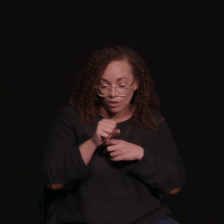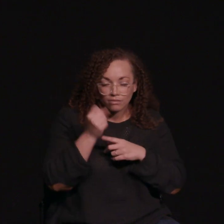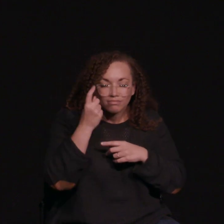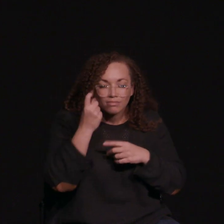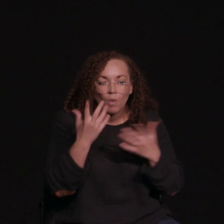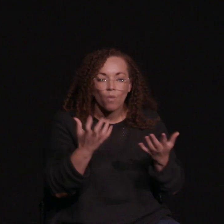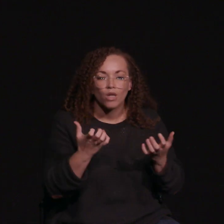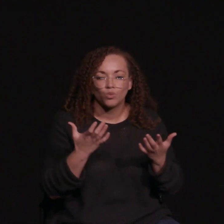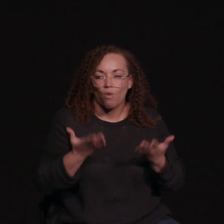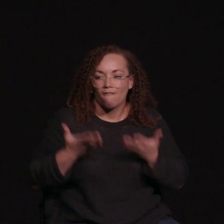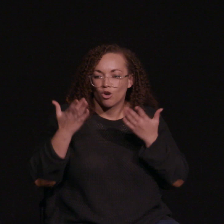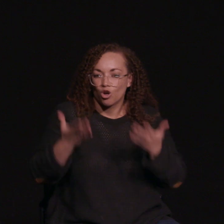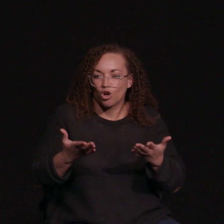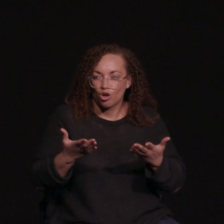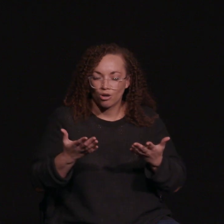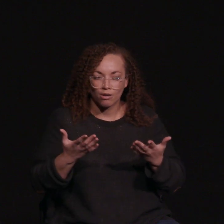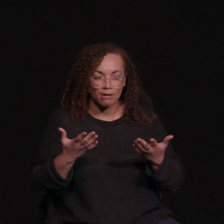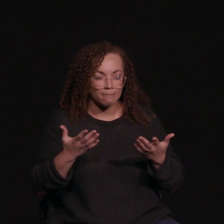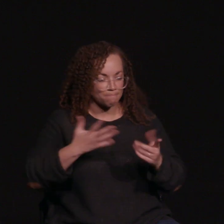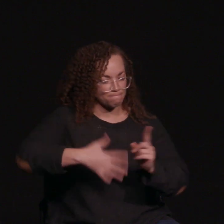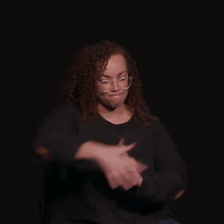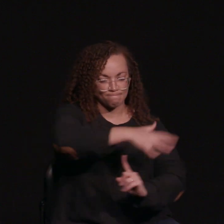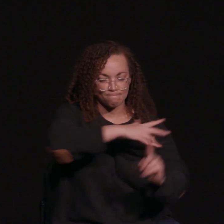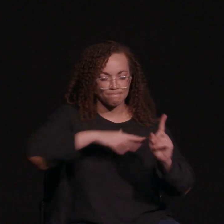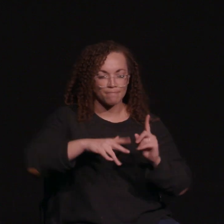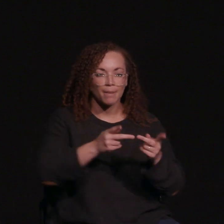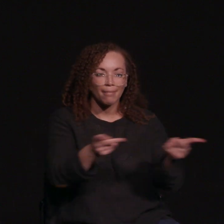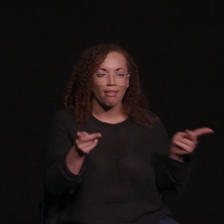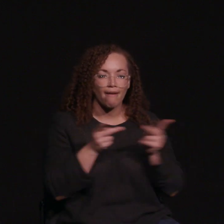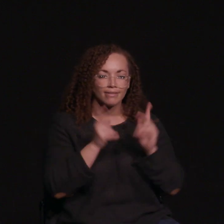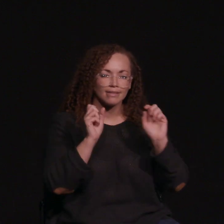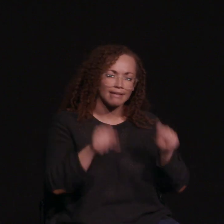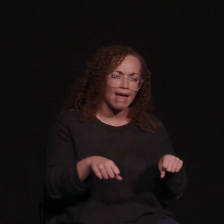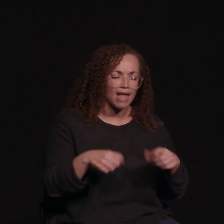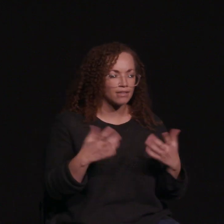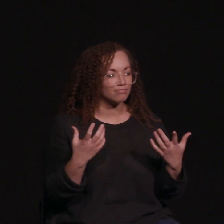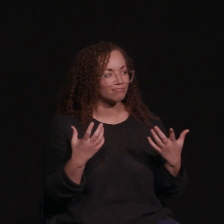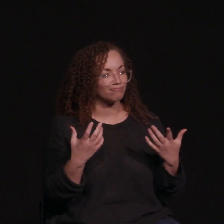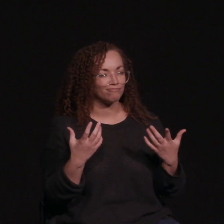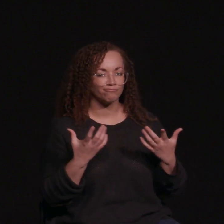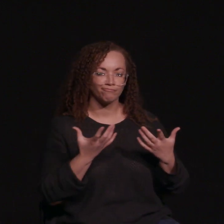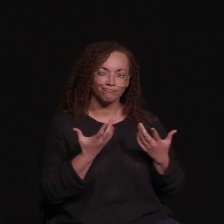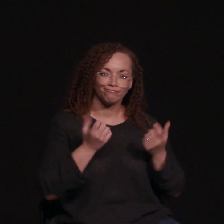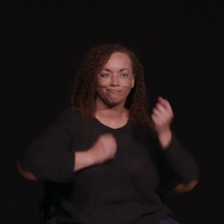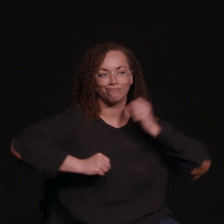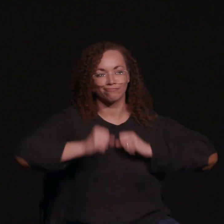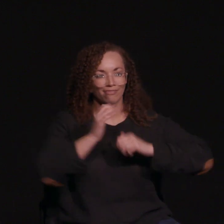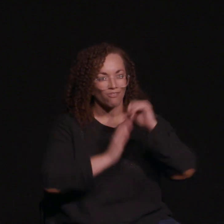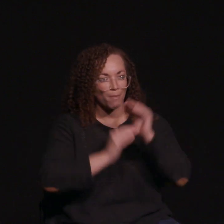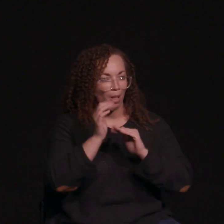might experiment and take risks and open up worlds with us together.